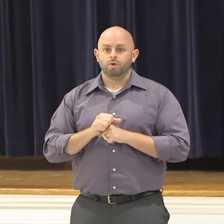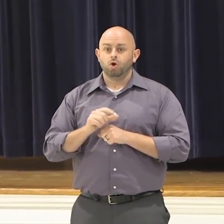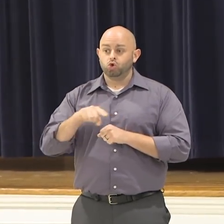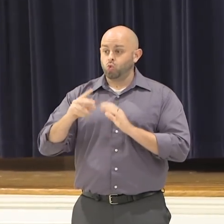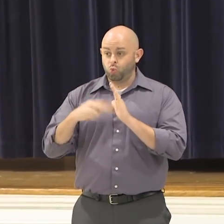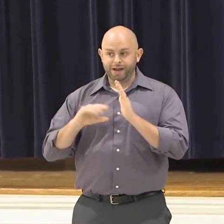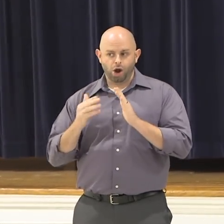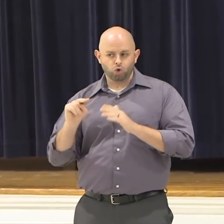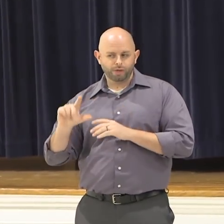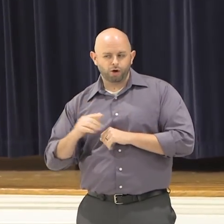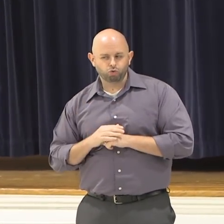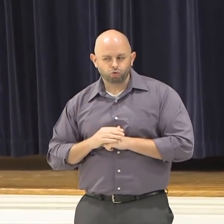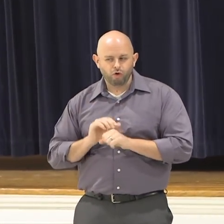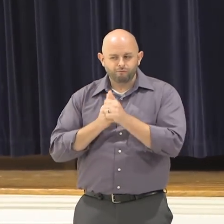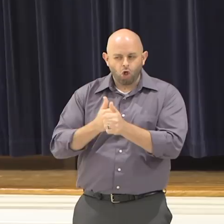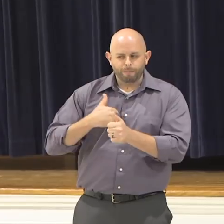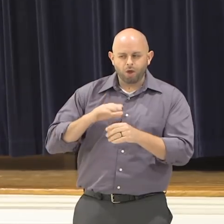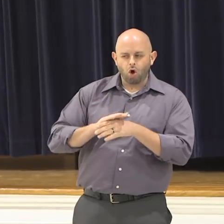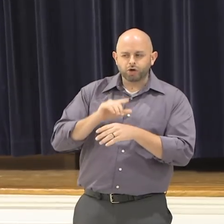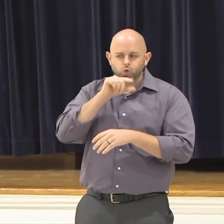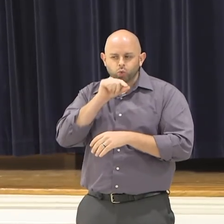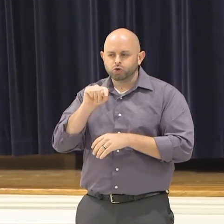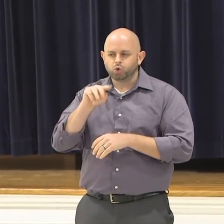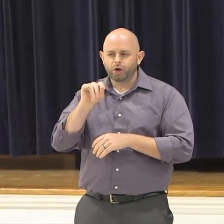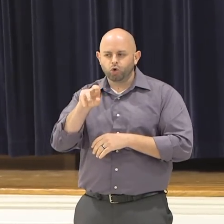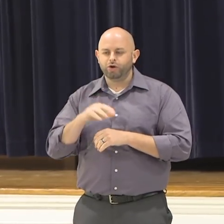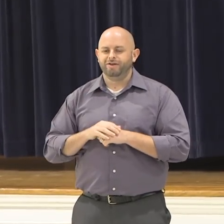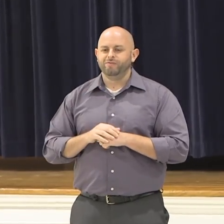our newsletter are you following me on Twitter okay the minority health and